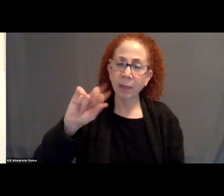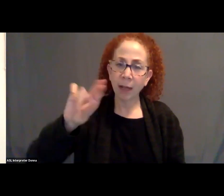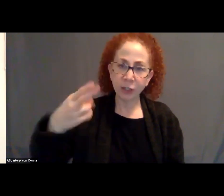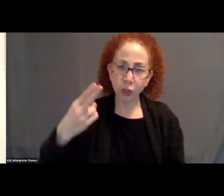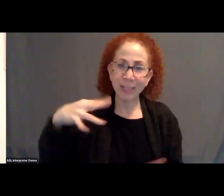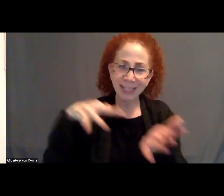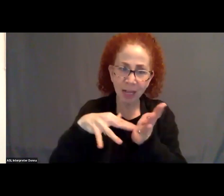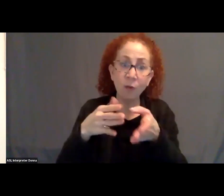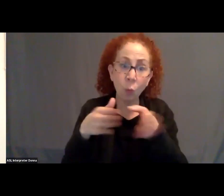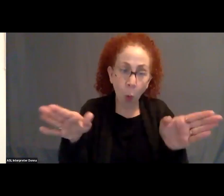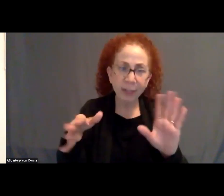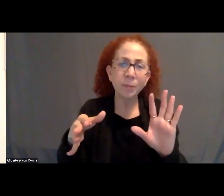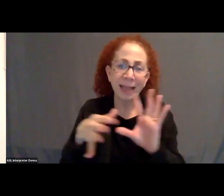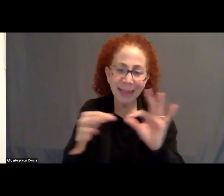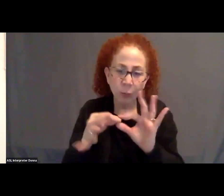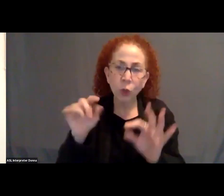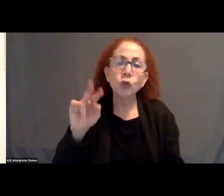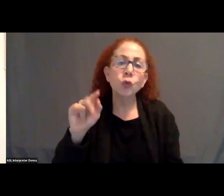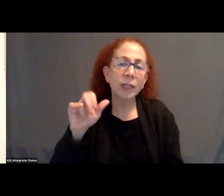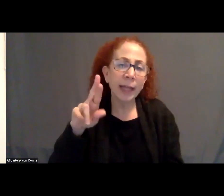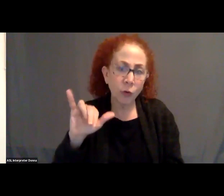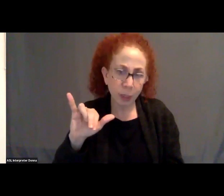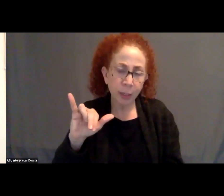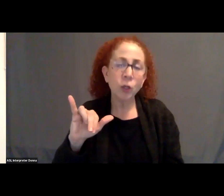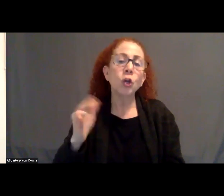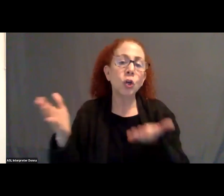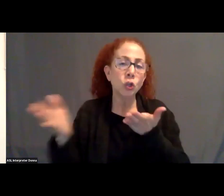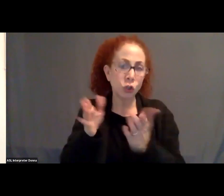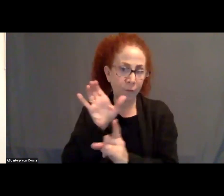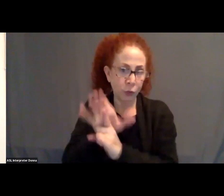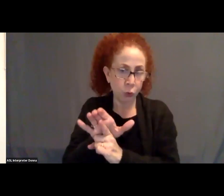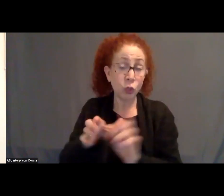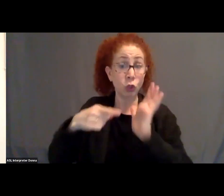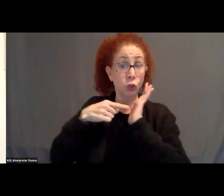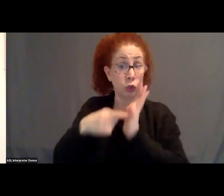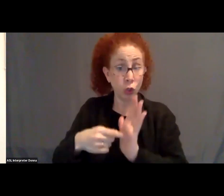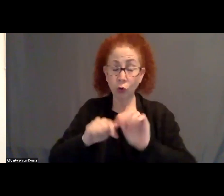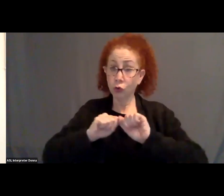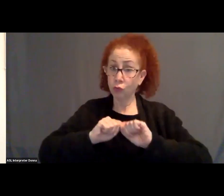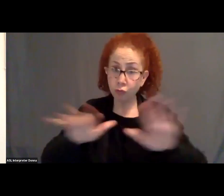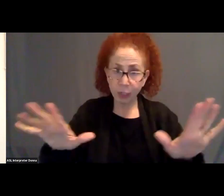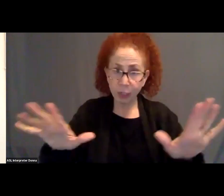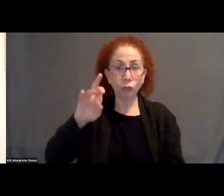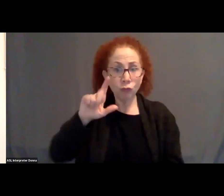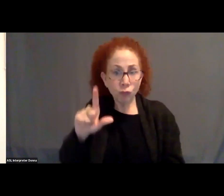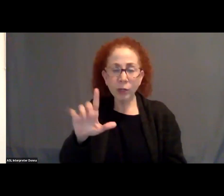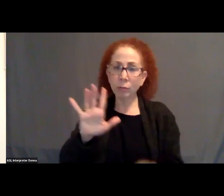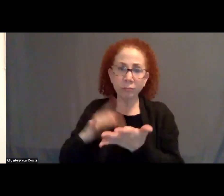of tutelary servitude demonstrates the reach and the racialization of youth apprenticeships